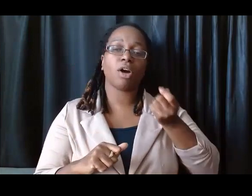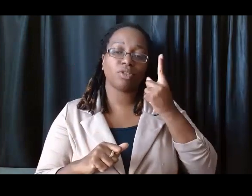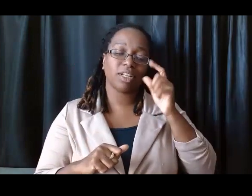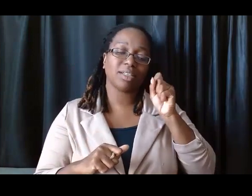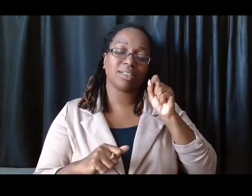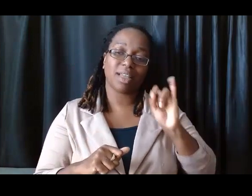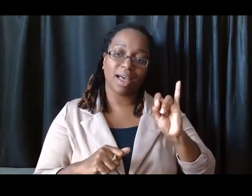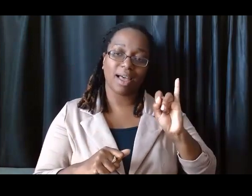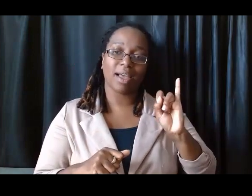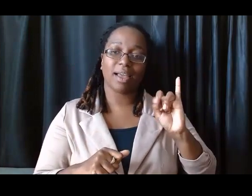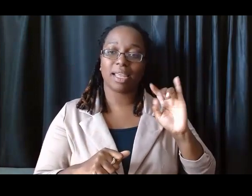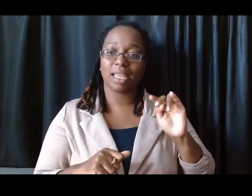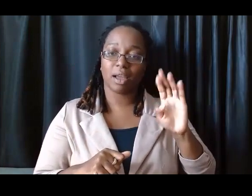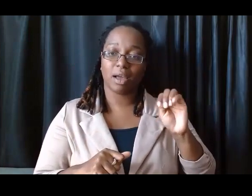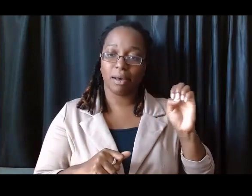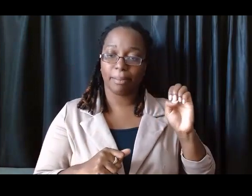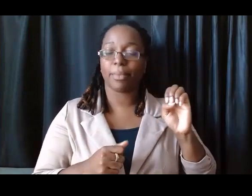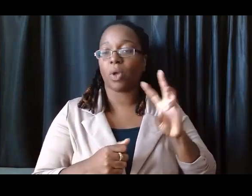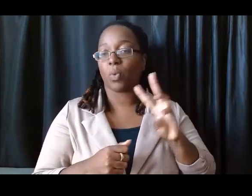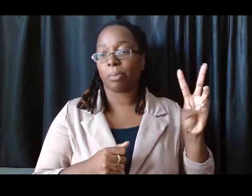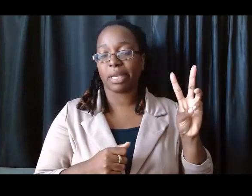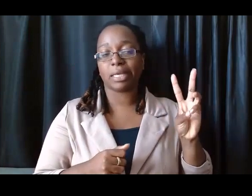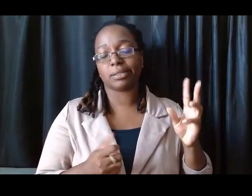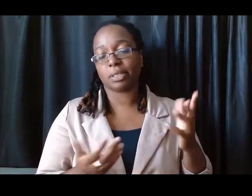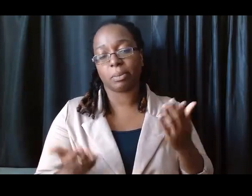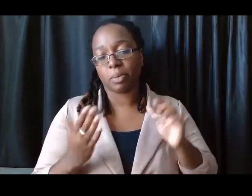Its the understanding income web page and maybe Ciara, if you can post it again, that would be great.